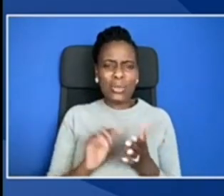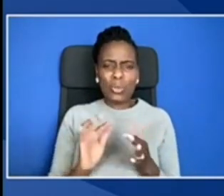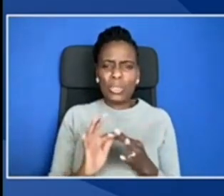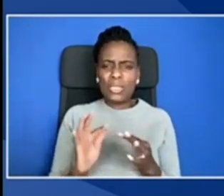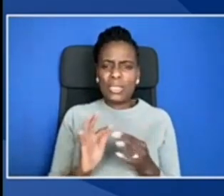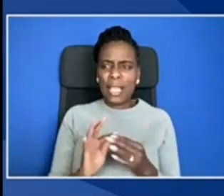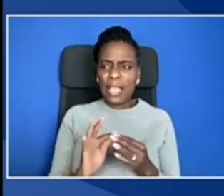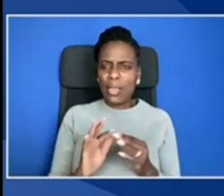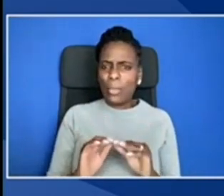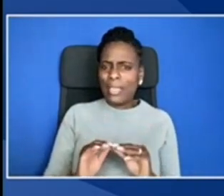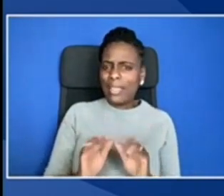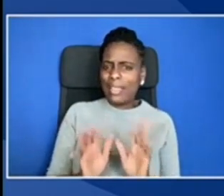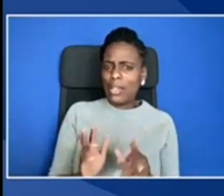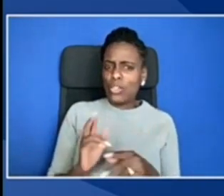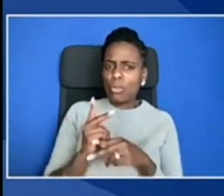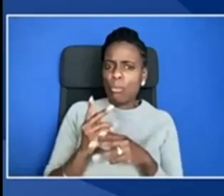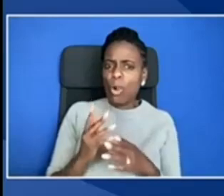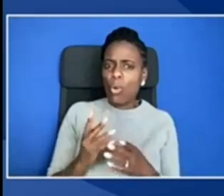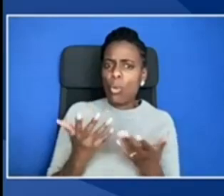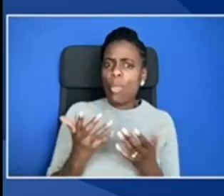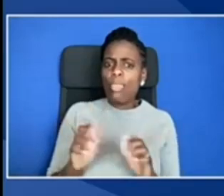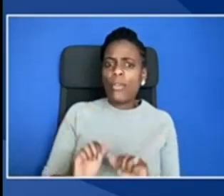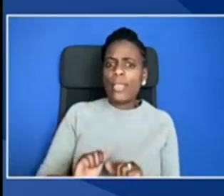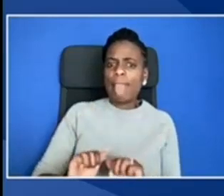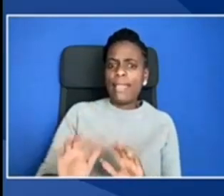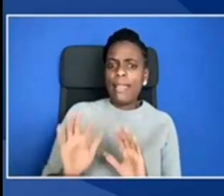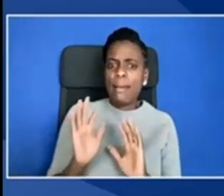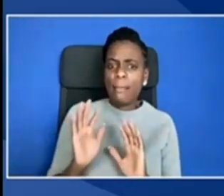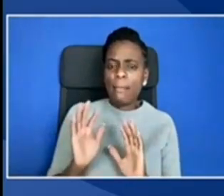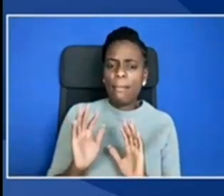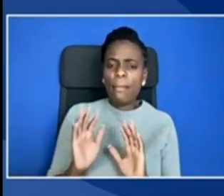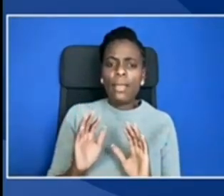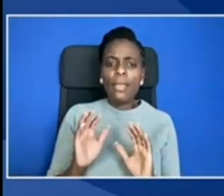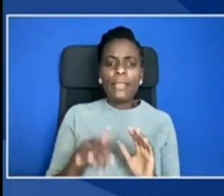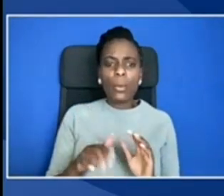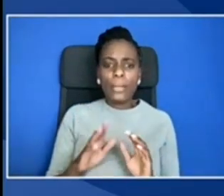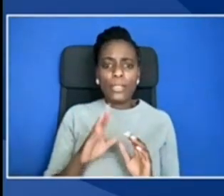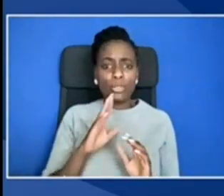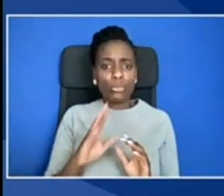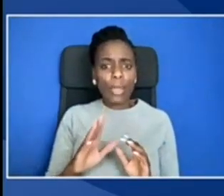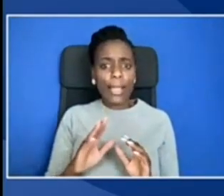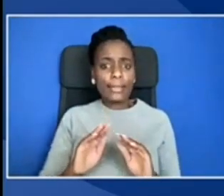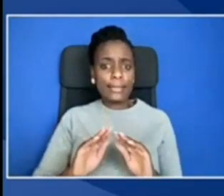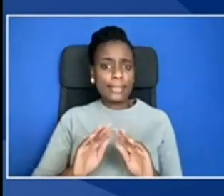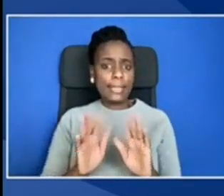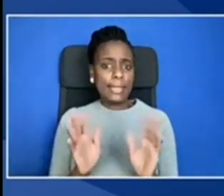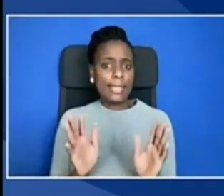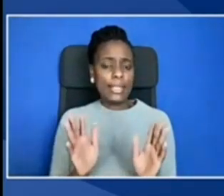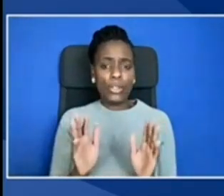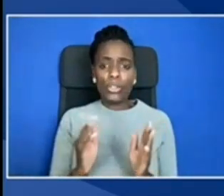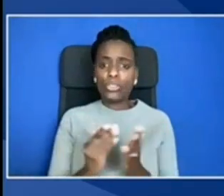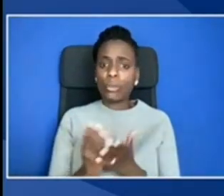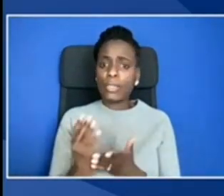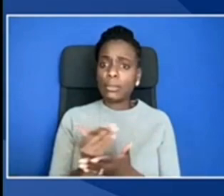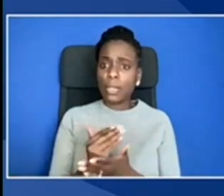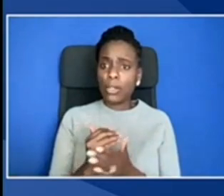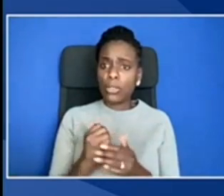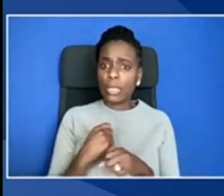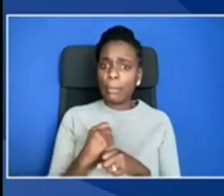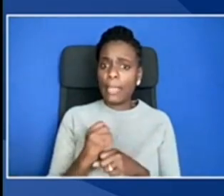what they're giving up in a way that would be direct and fair and transparent and allow the borrower to make an informed choice. And I honestly am not sure that